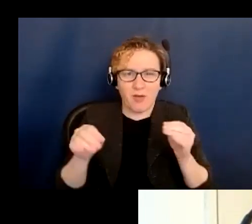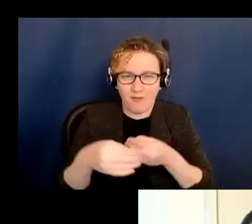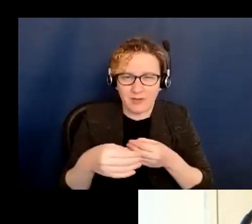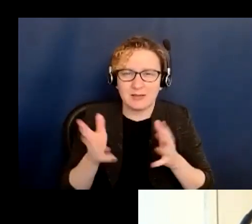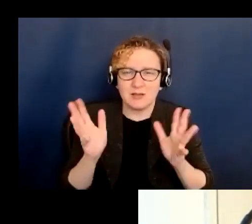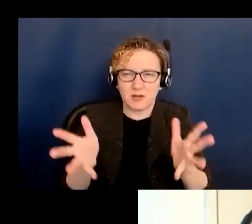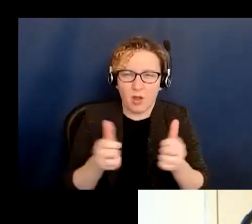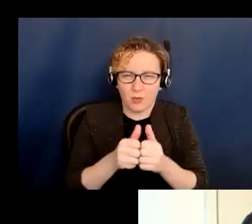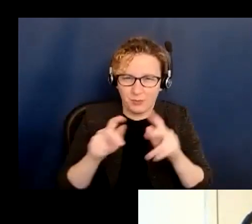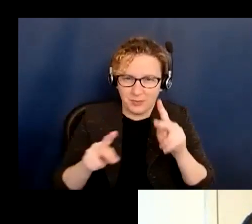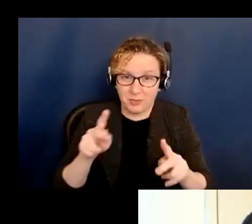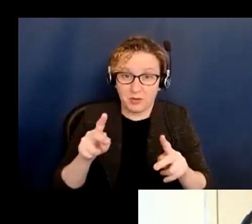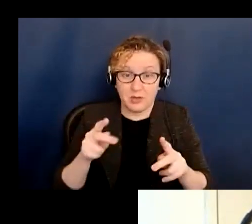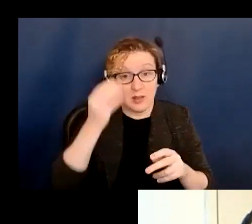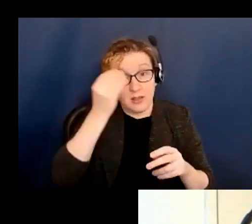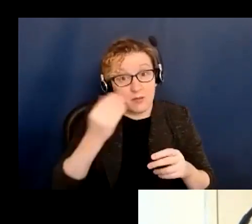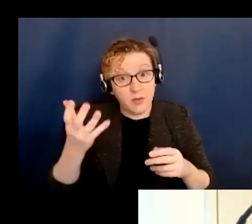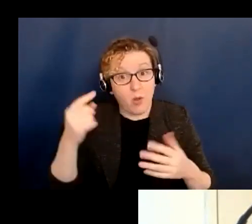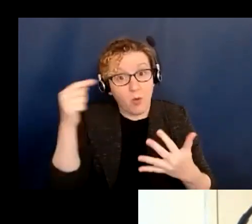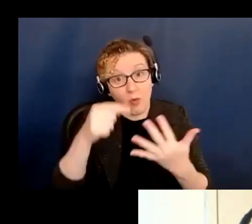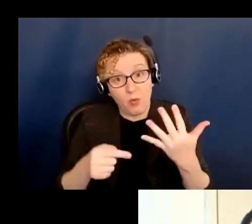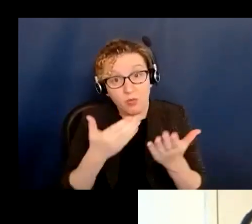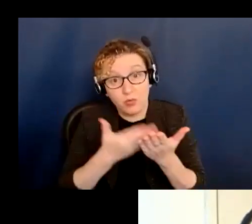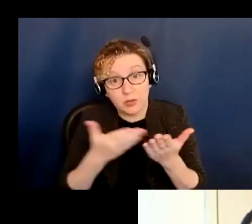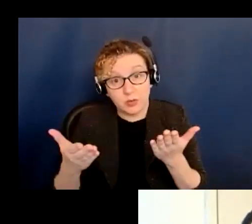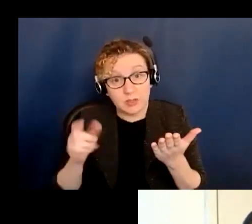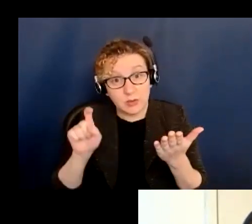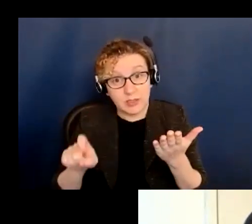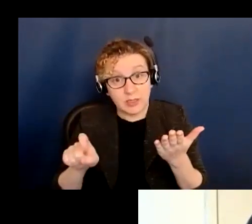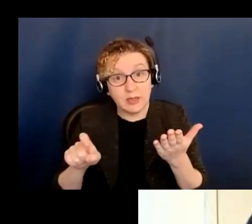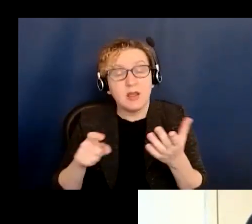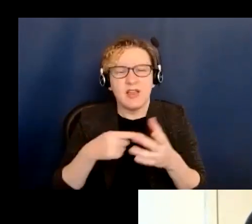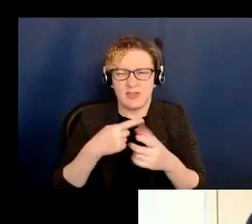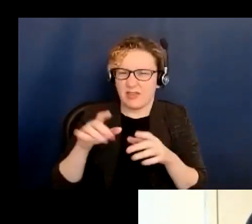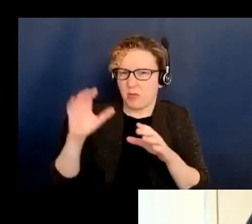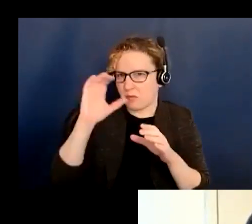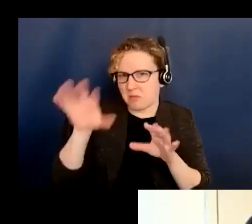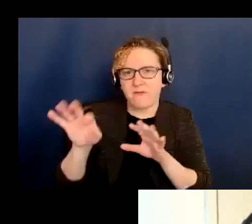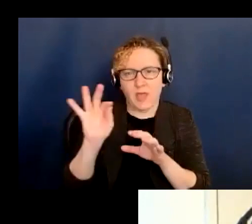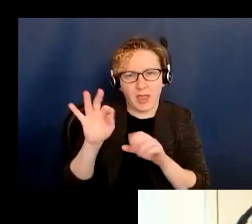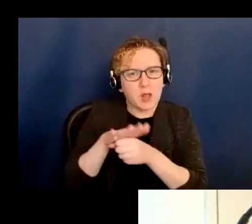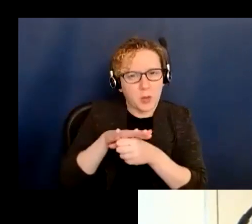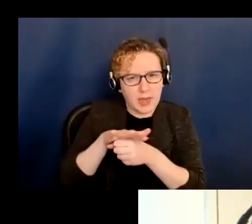Let them know these are the resources that you need. They can generally find a location to fit what you can do independently.